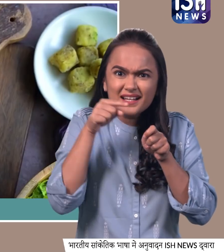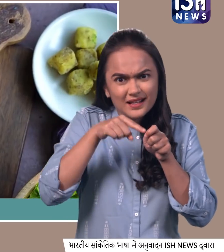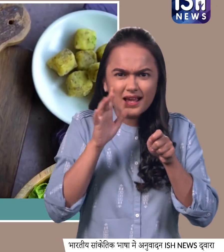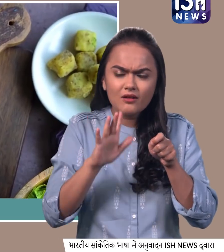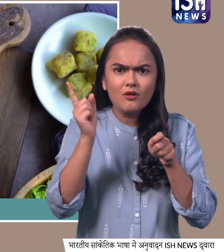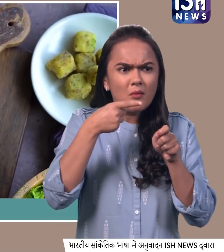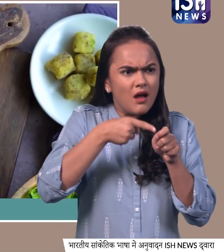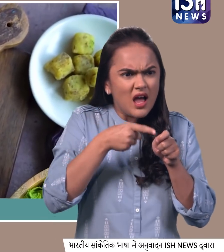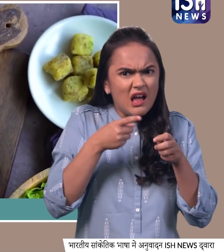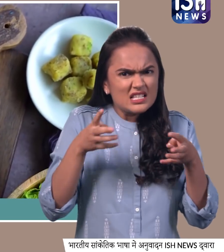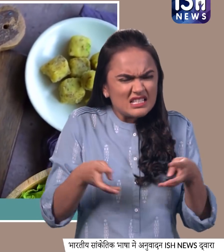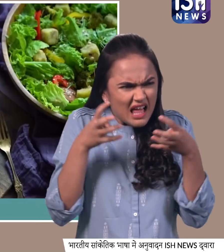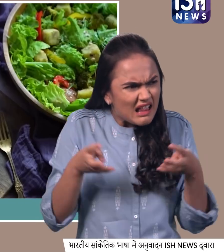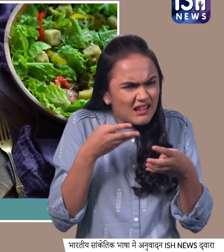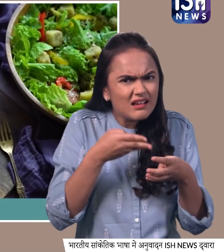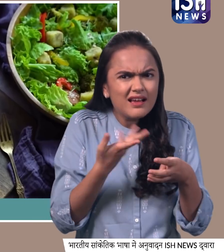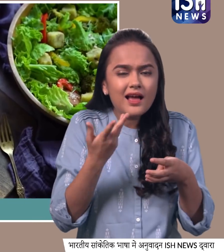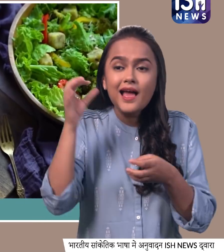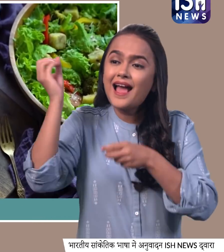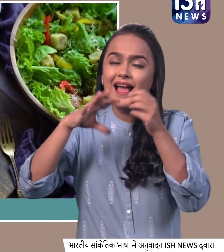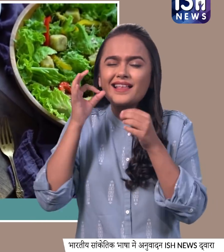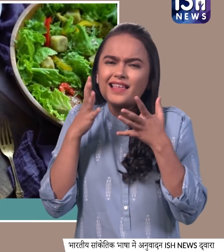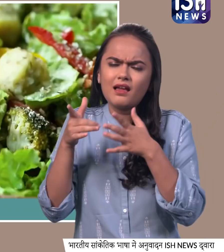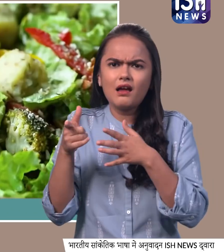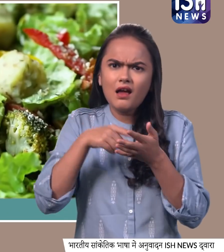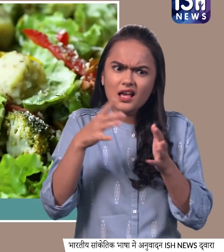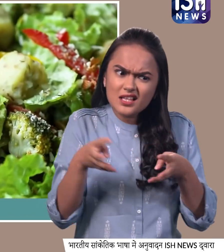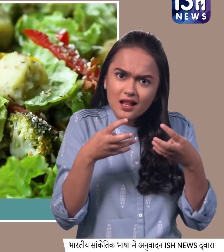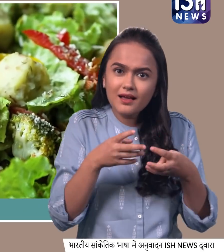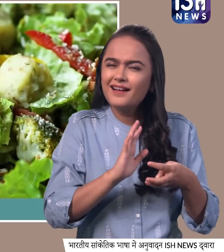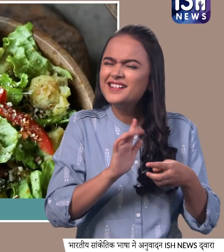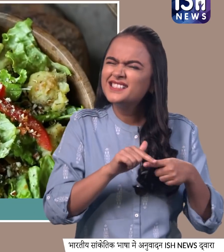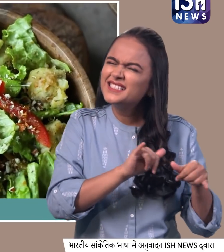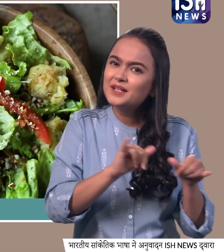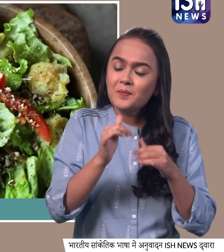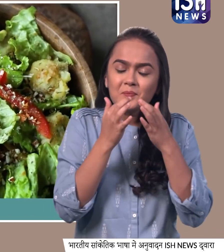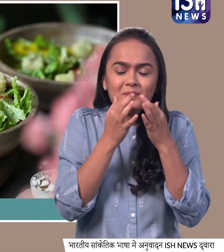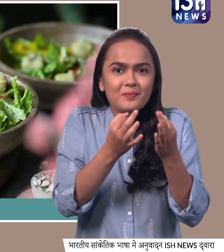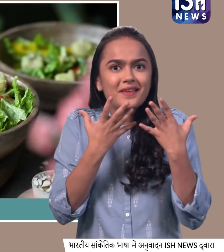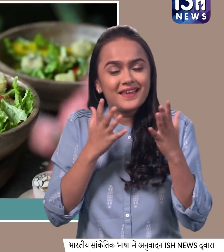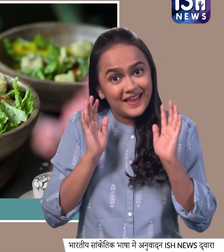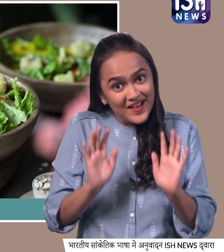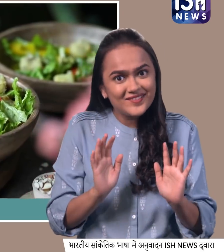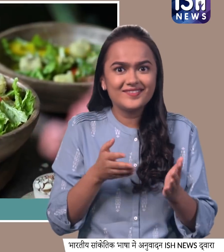but have you heard of a sweet potato salad before? It's just as tangy and delicious!